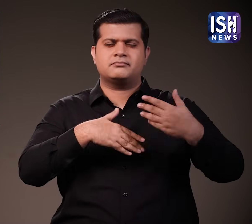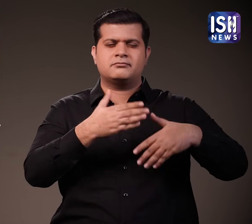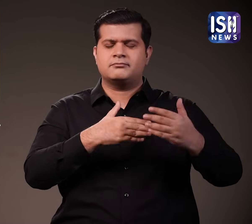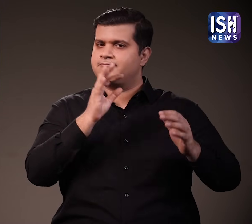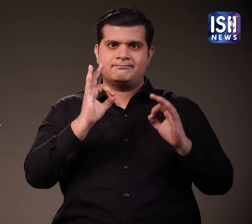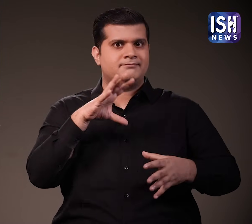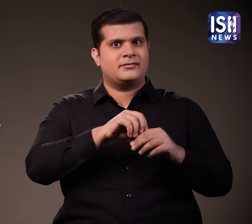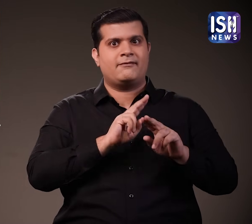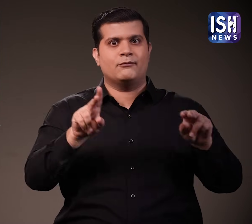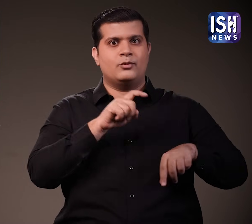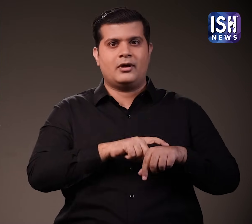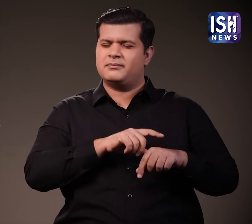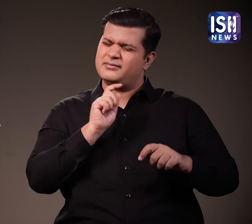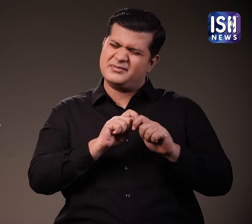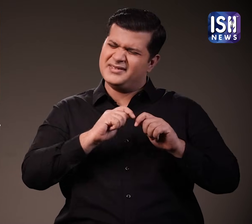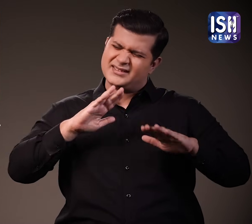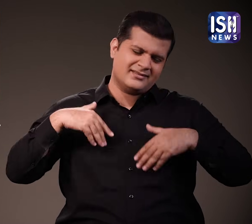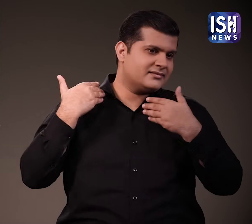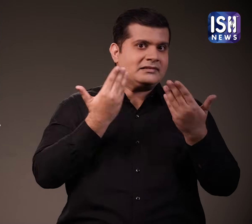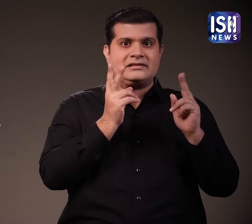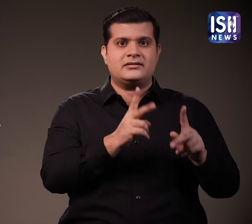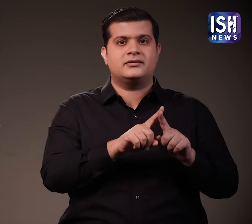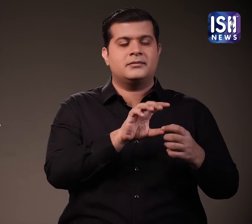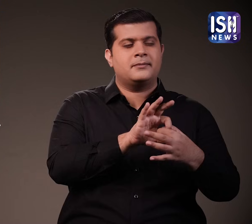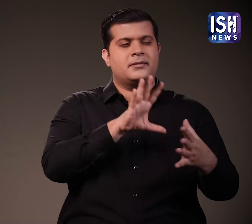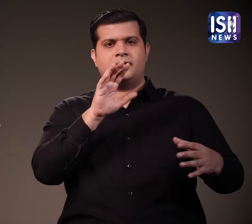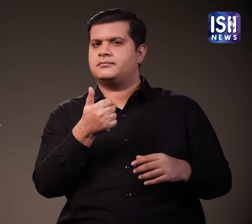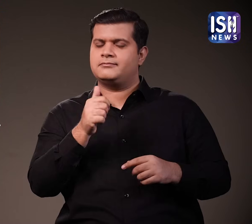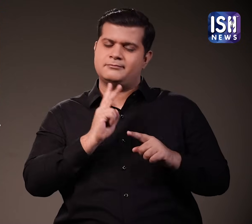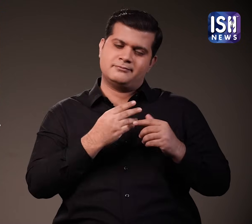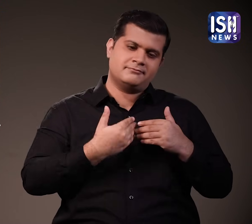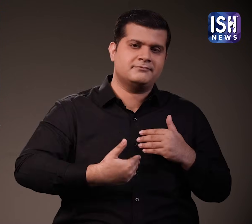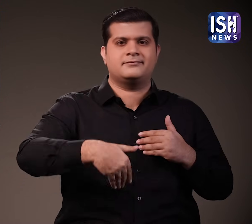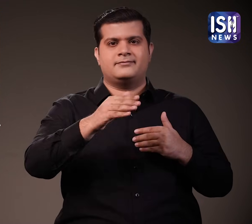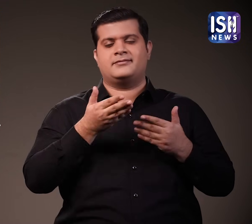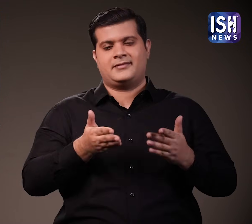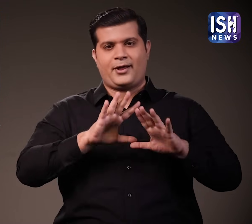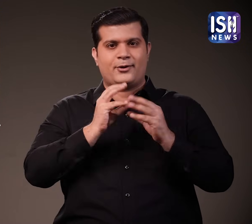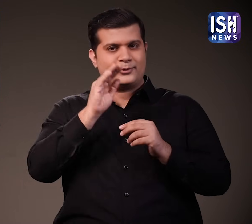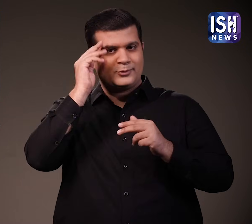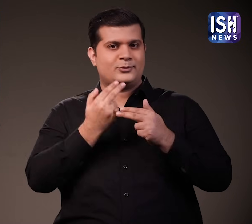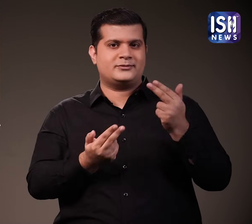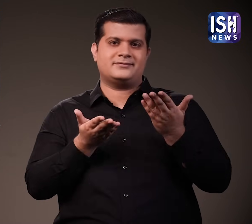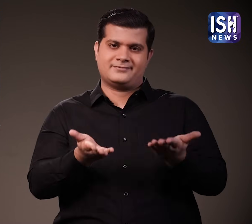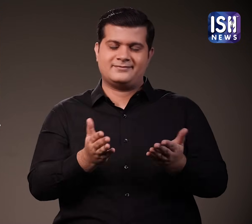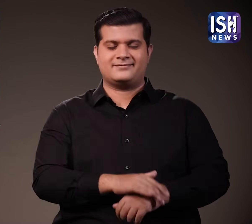However gradually she became full time and never left the firm. So this was the entire article.